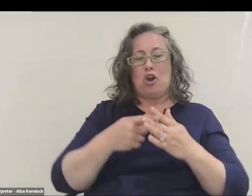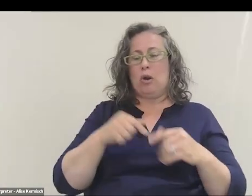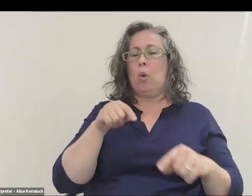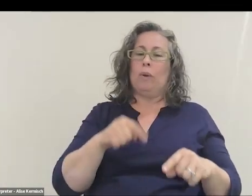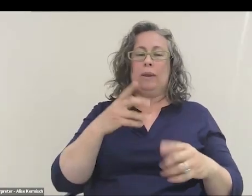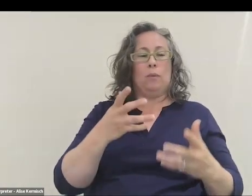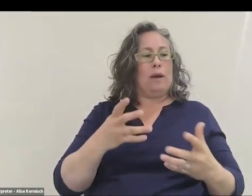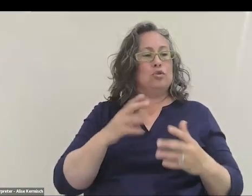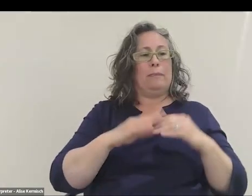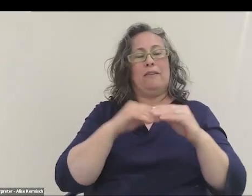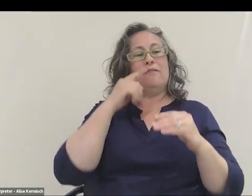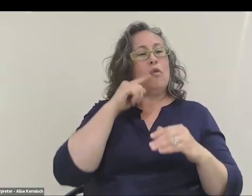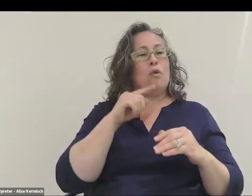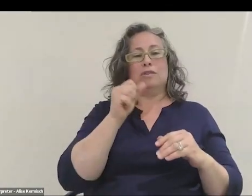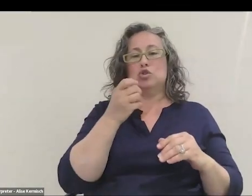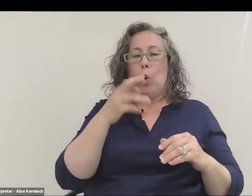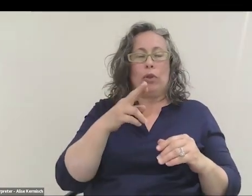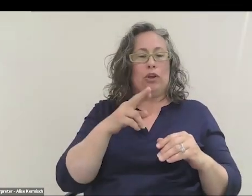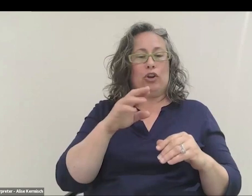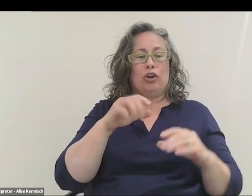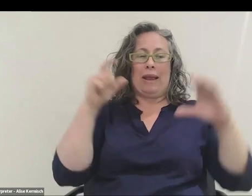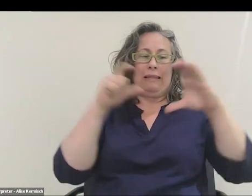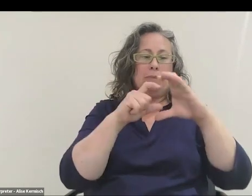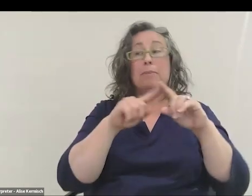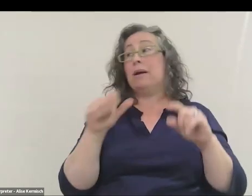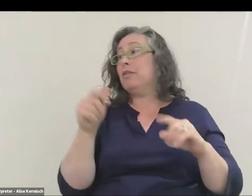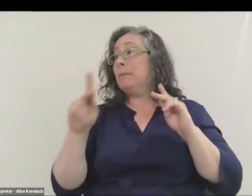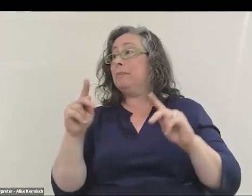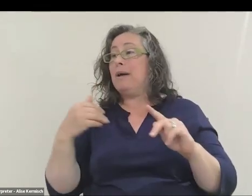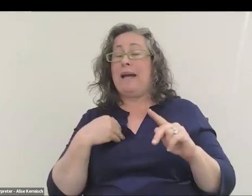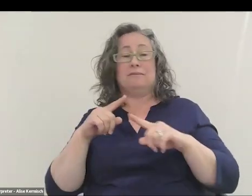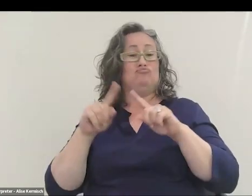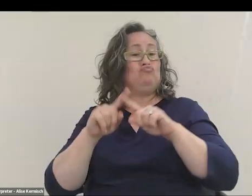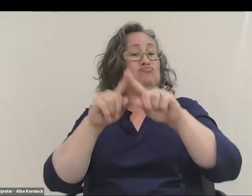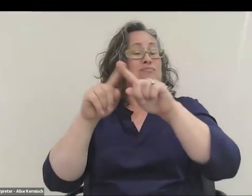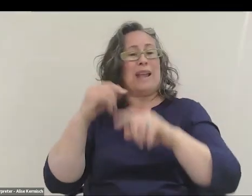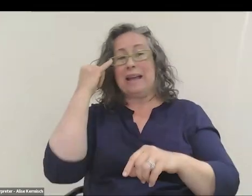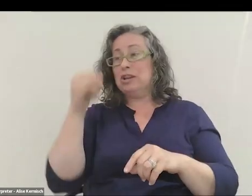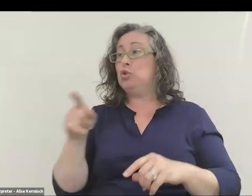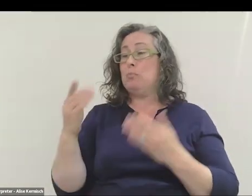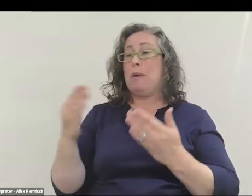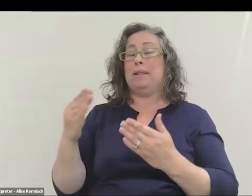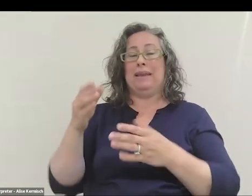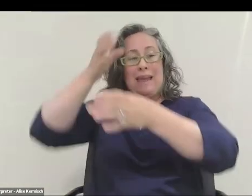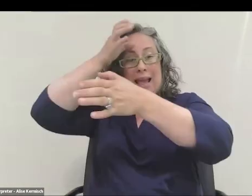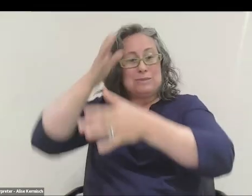but other people have come in with different ideas and obviously, you're probably an expert in earth science.